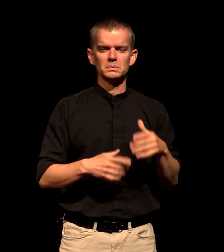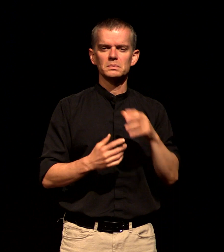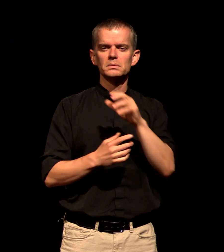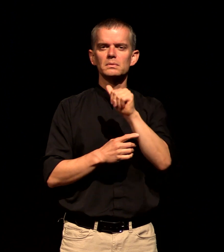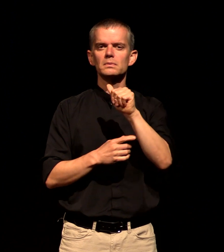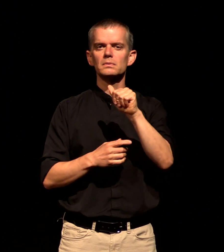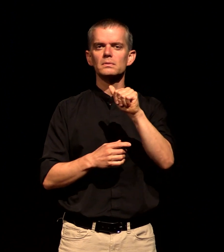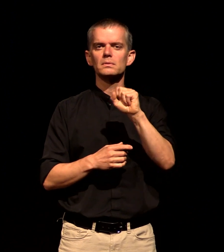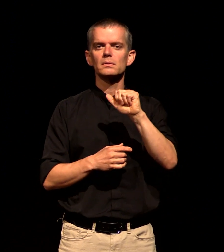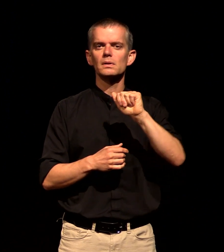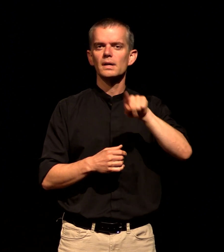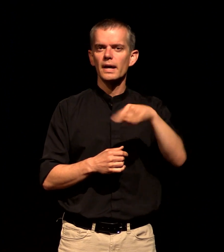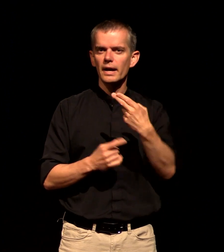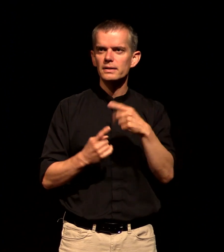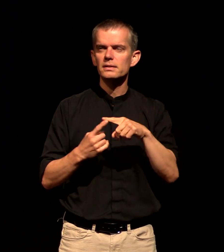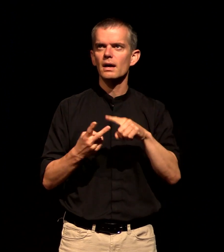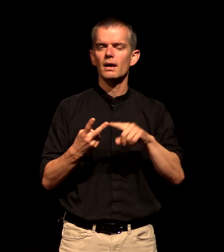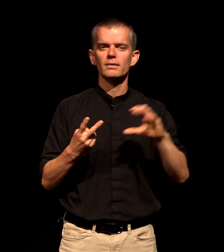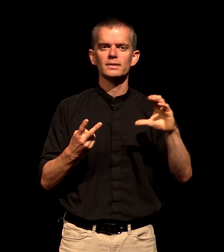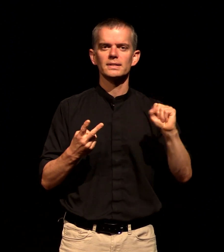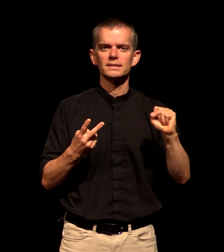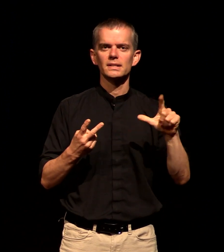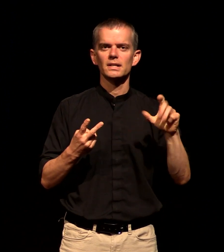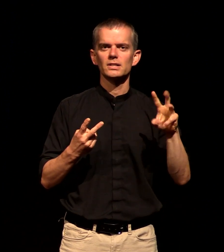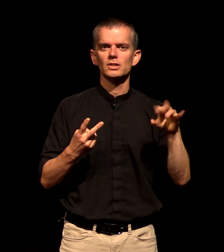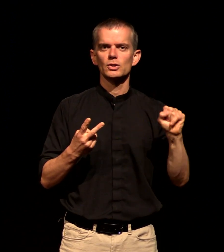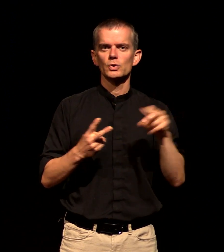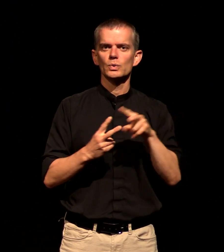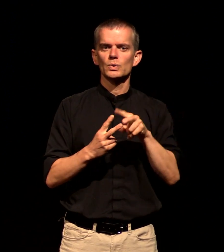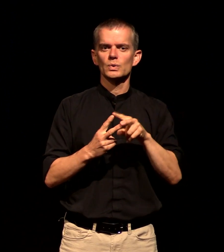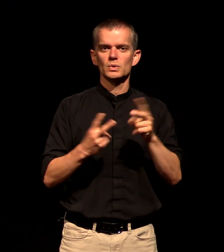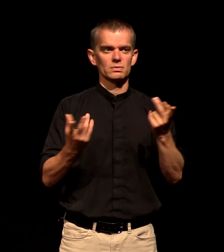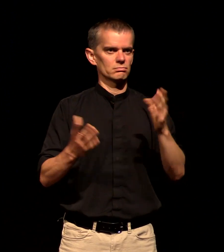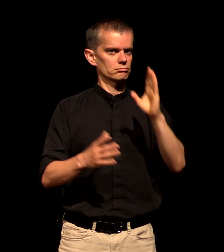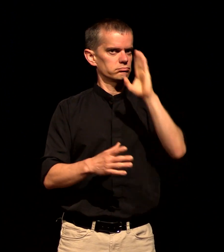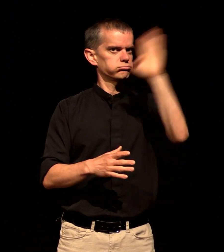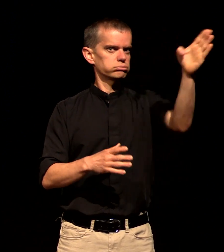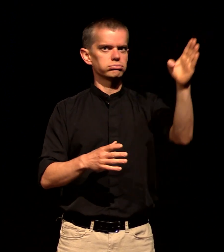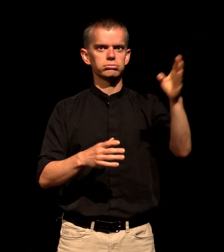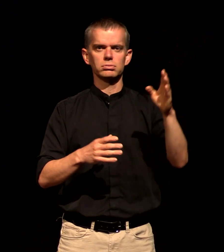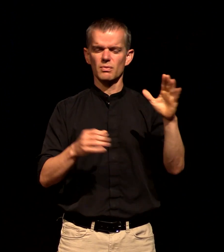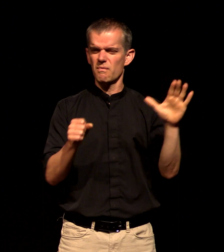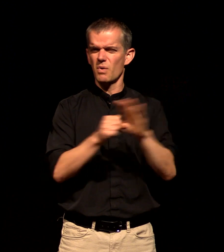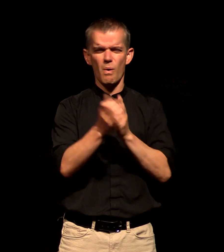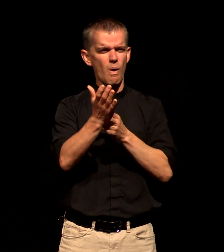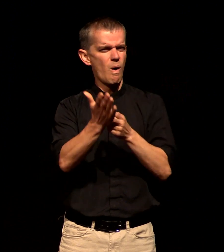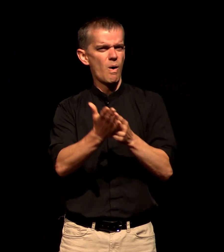Christian apologists, they hold nothing back. And in my study, I